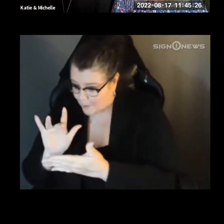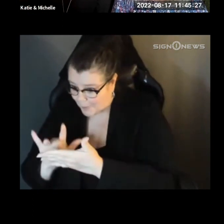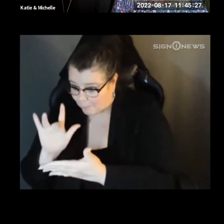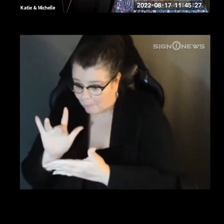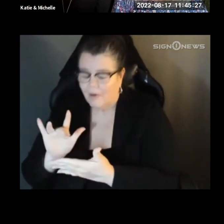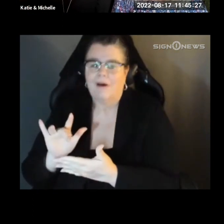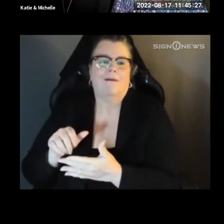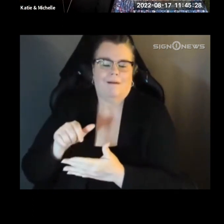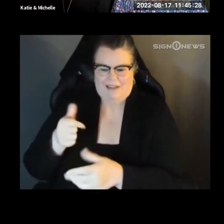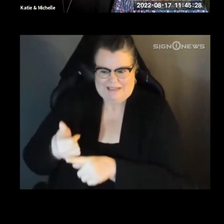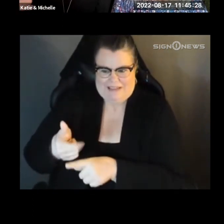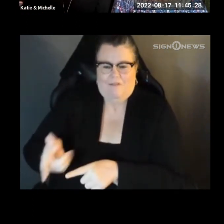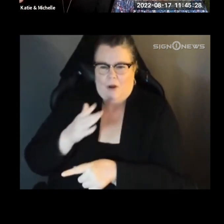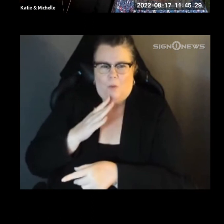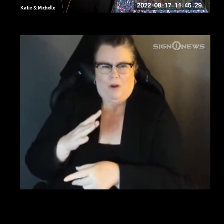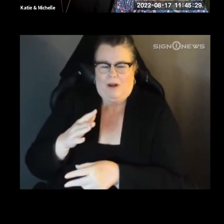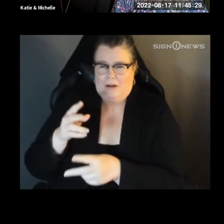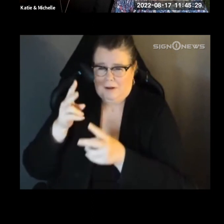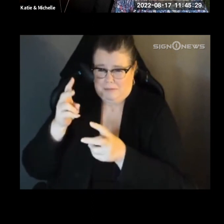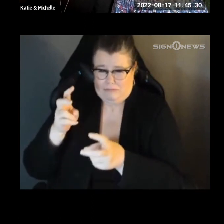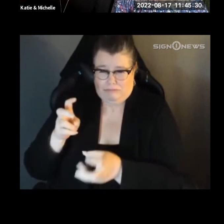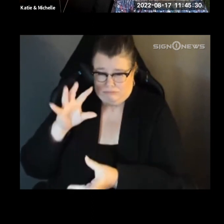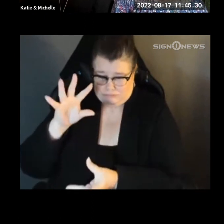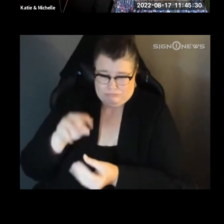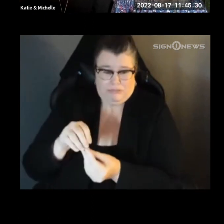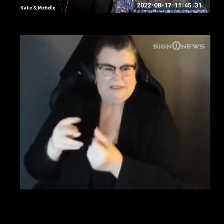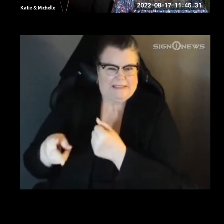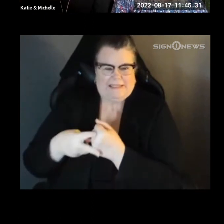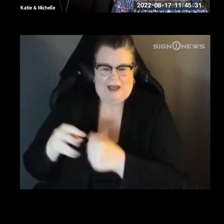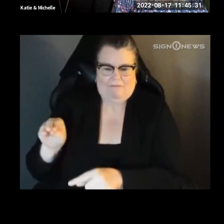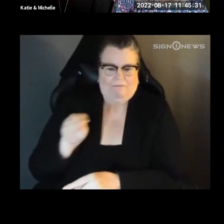could go find these links if you um want to figure out what it is that all these I think